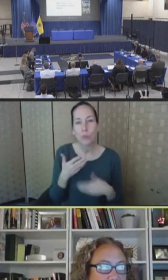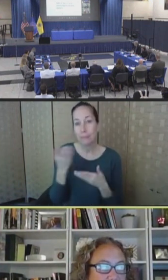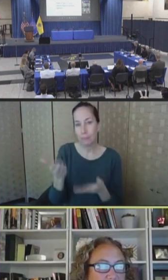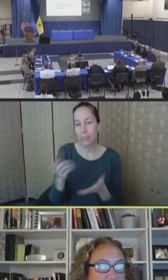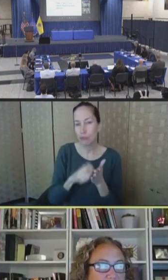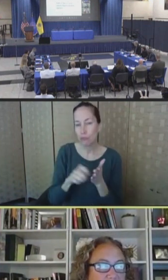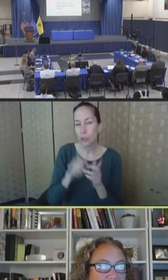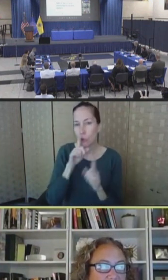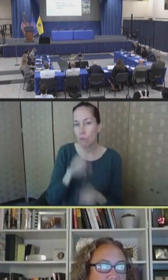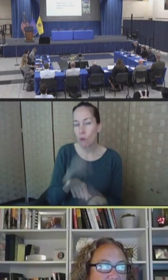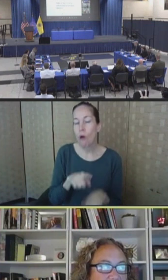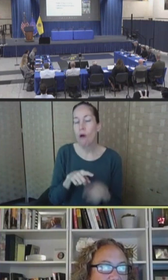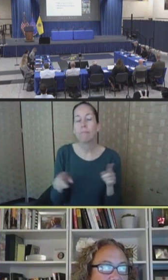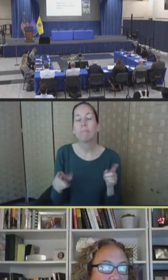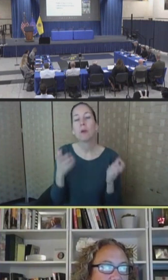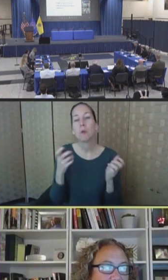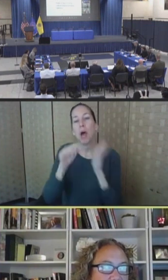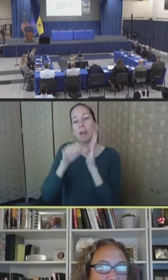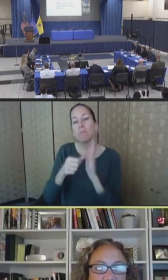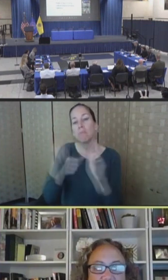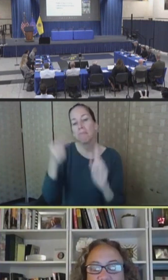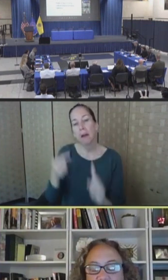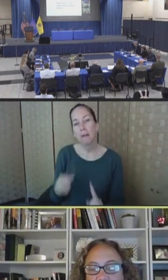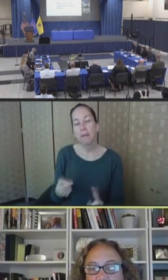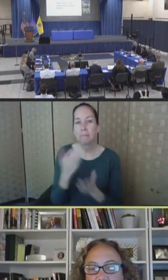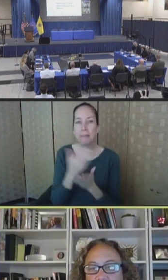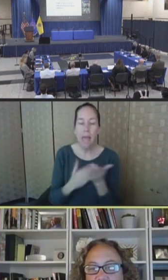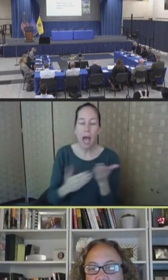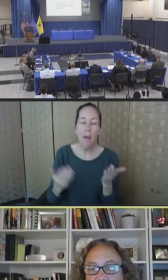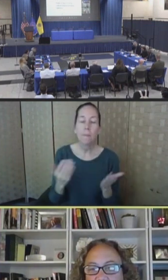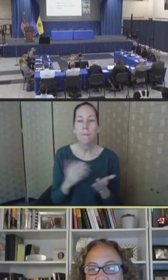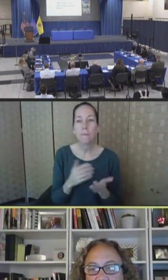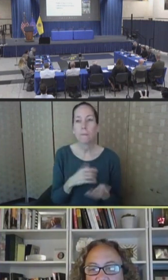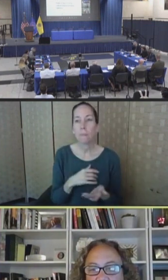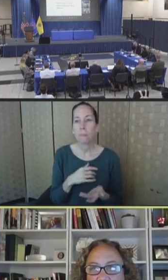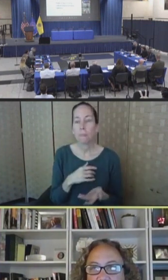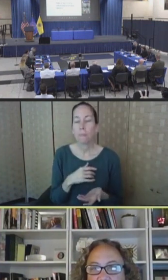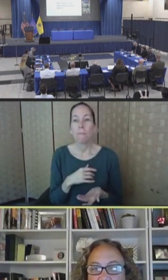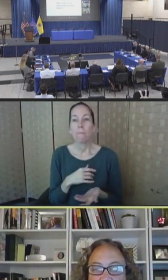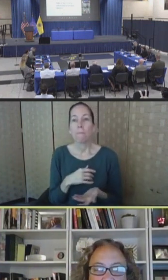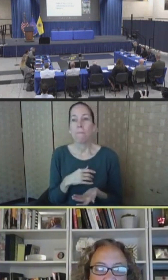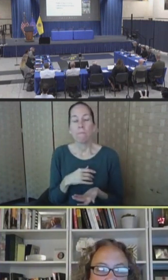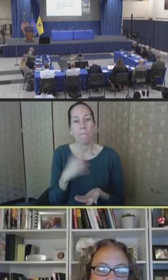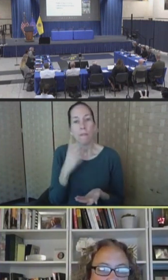to give you a few highlights, ASTHO continues to support states as they're busy rolling out